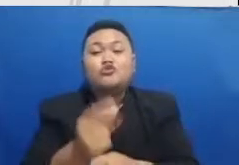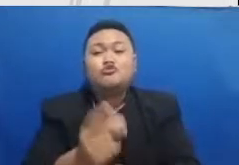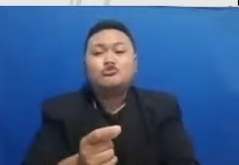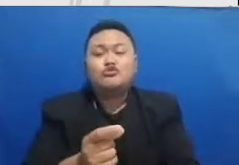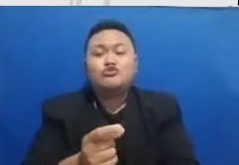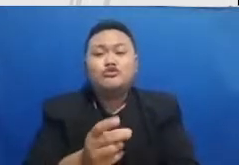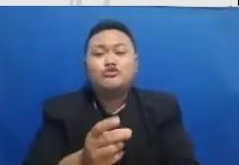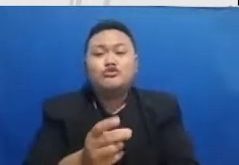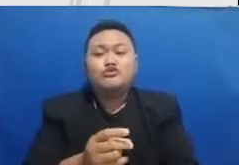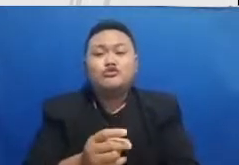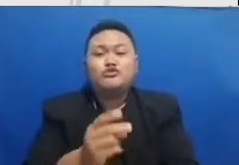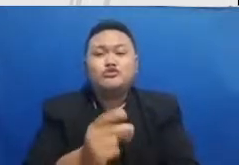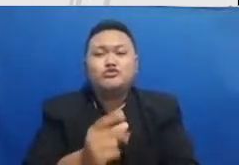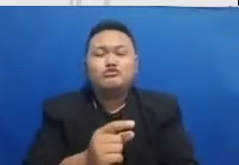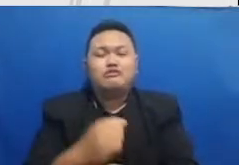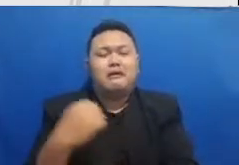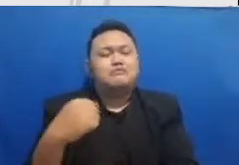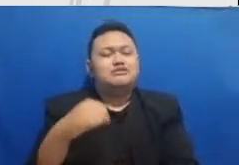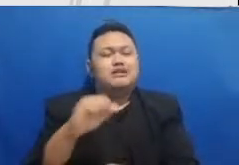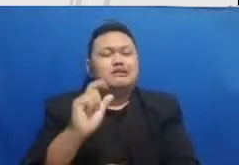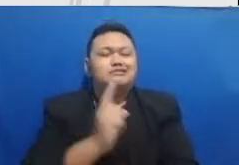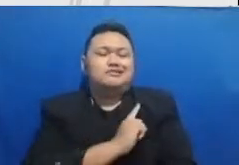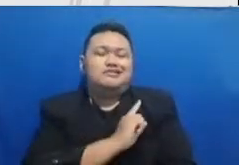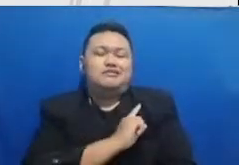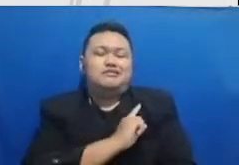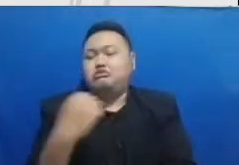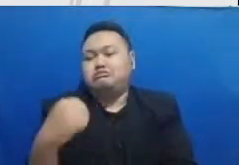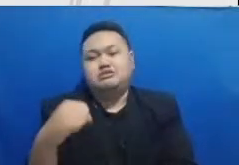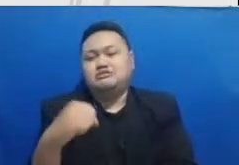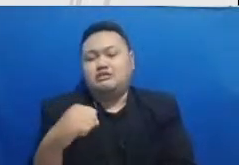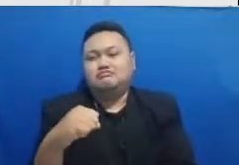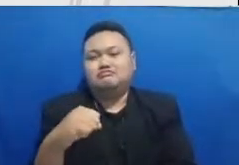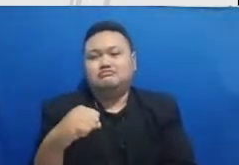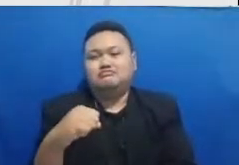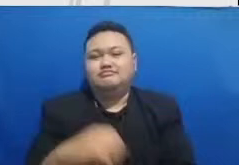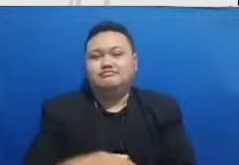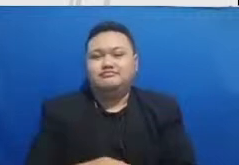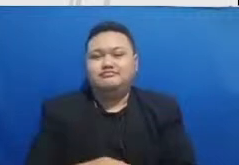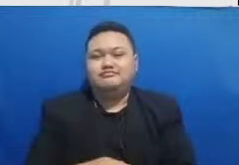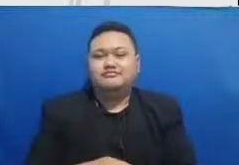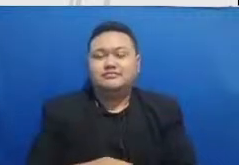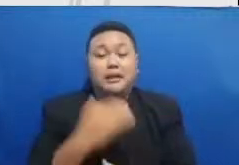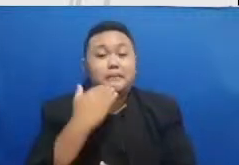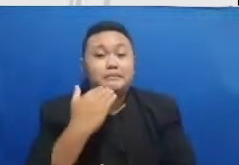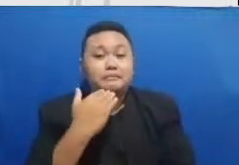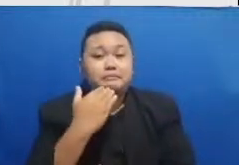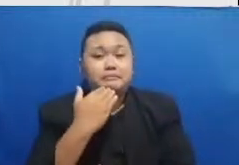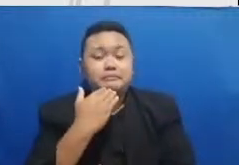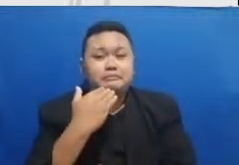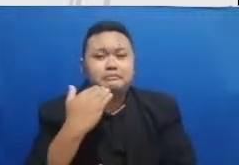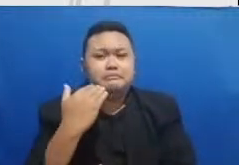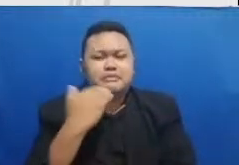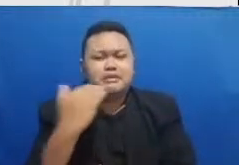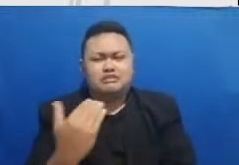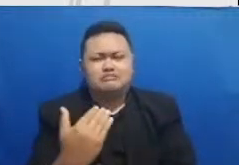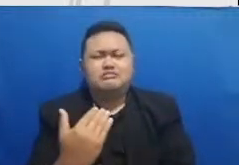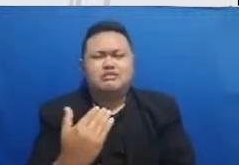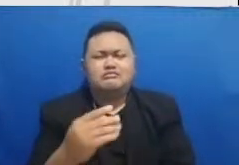usually in schools where the implementation of the use of technology has been implemented the modifications have reached the